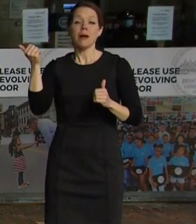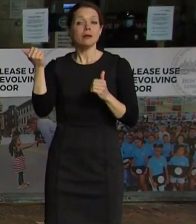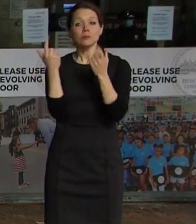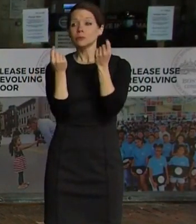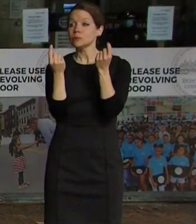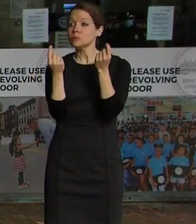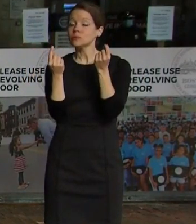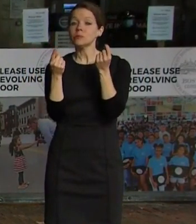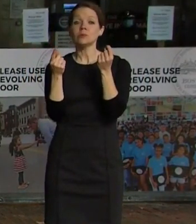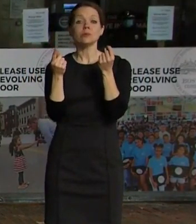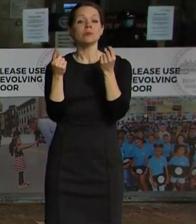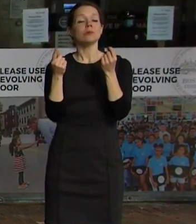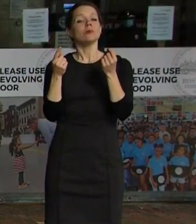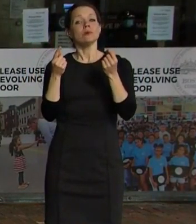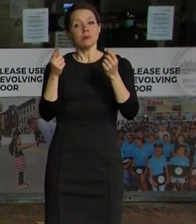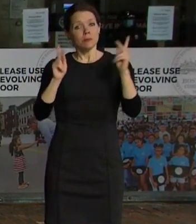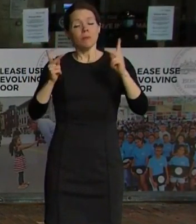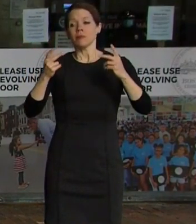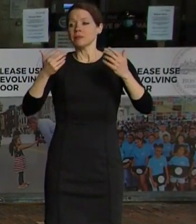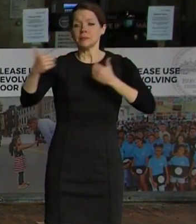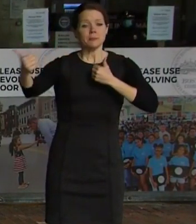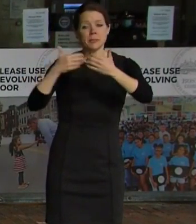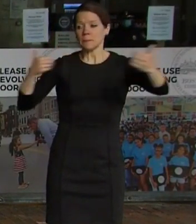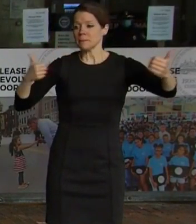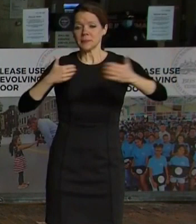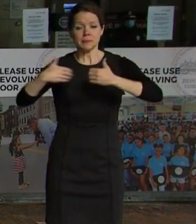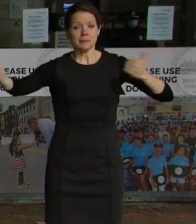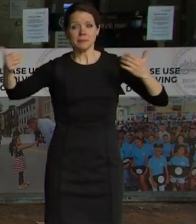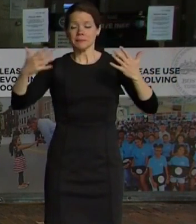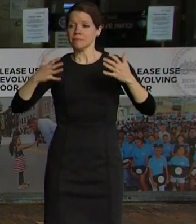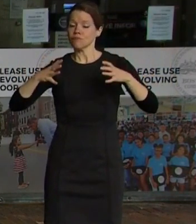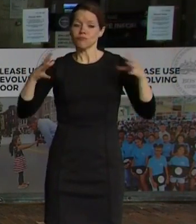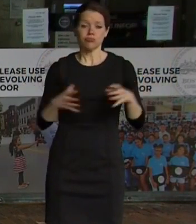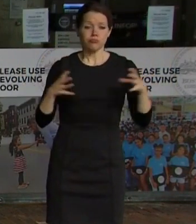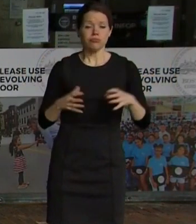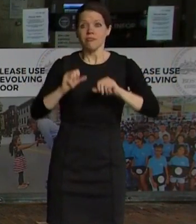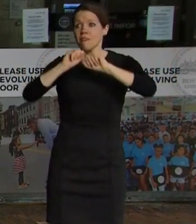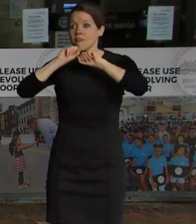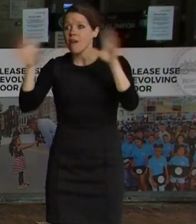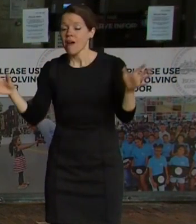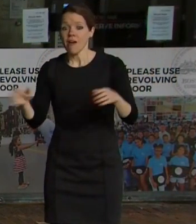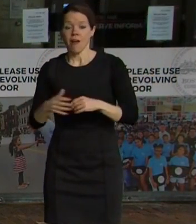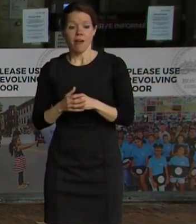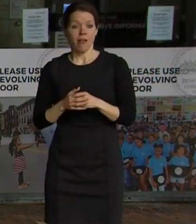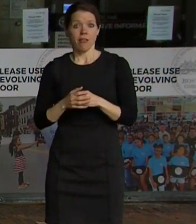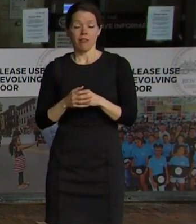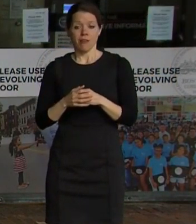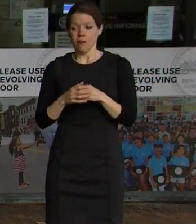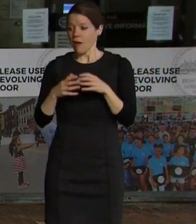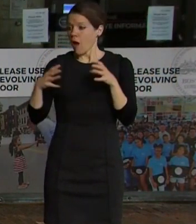I JUST WANT, ONE THING I WANT TO END WITH TODAY, THERE'S A LOT OF QUESTIONS ABOUT KEEPING PEOPLE SAFE. THE BEST WAY TO KEEP PEOPLE SAFE IS THROUGH SOCIAL DISTANCING.